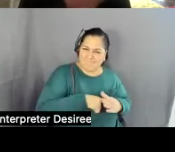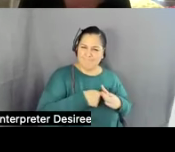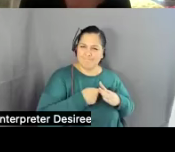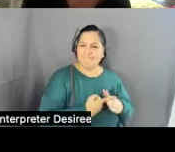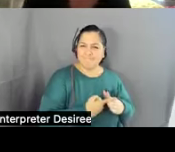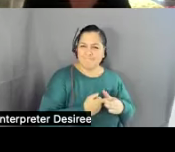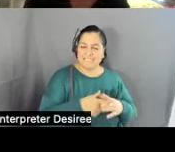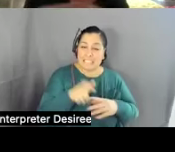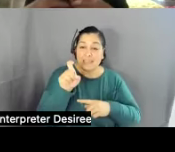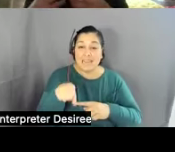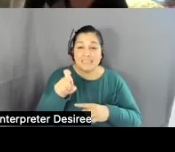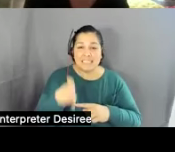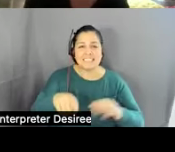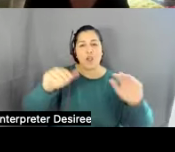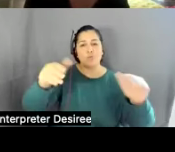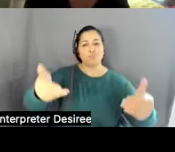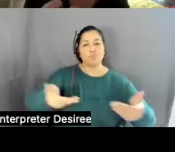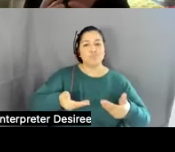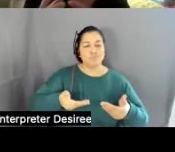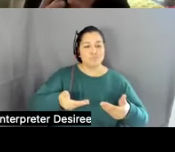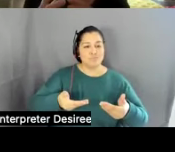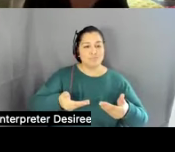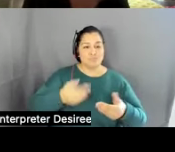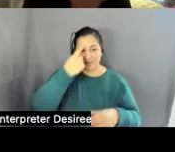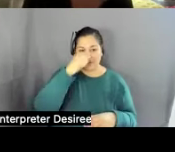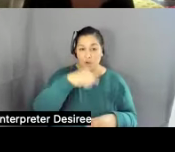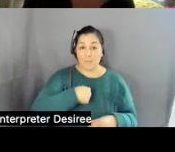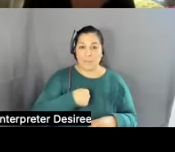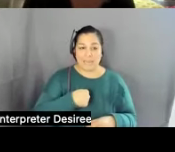And for me, it's the most immediate thing I can do to engage